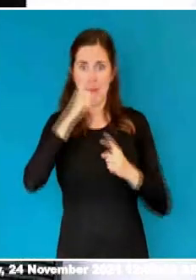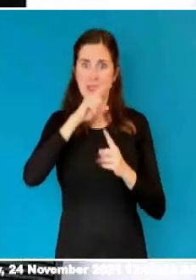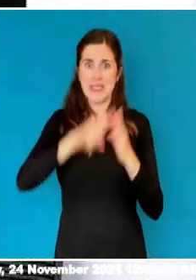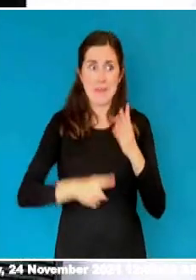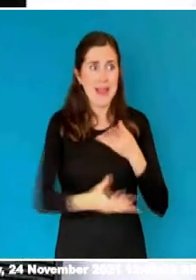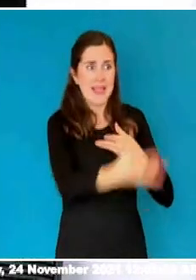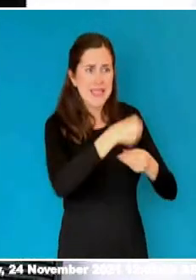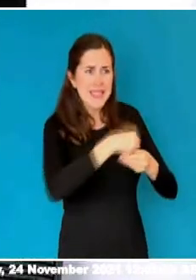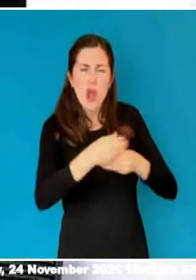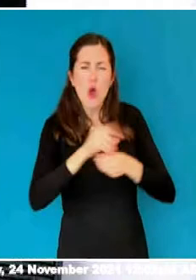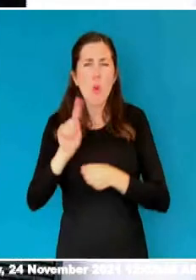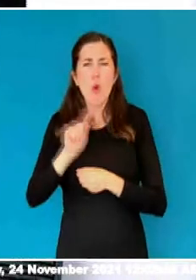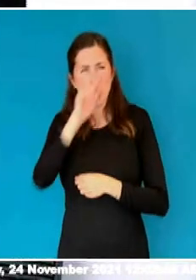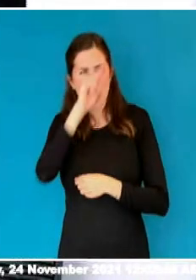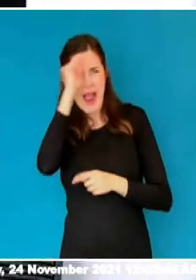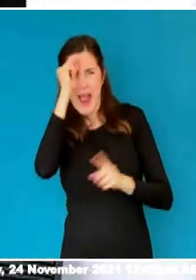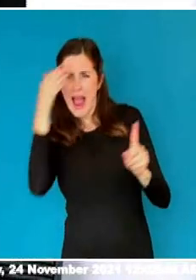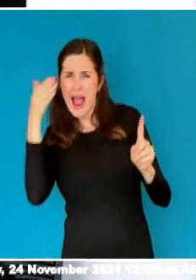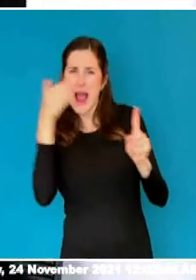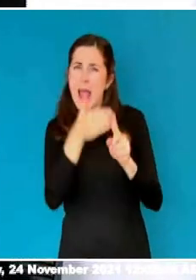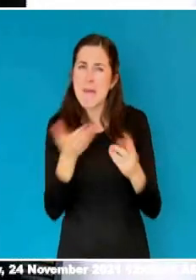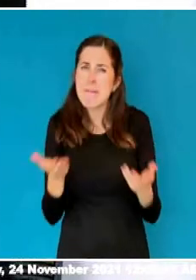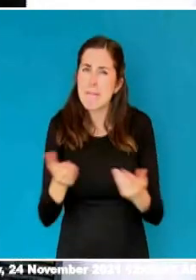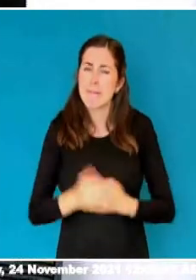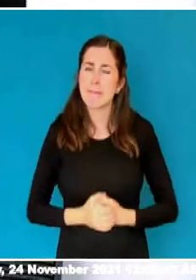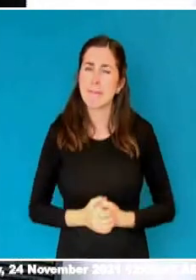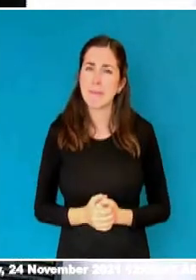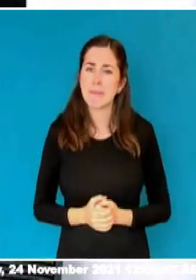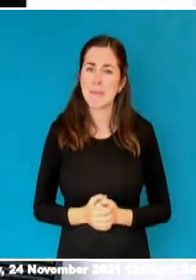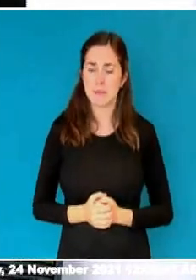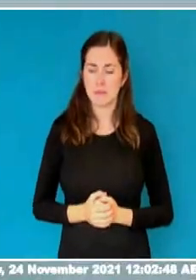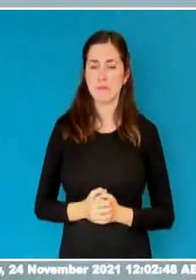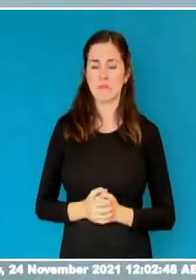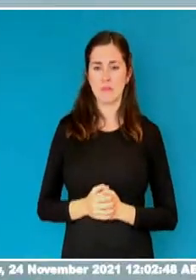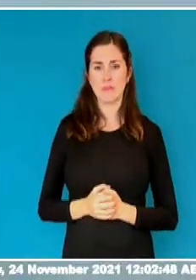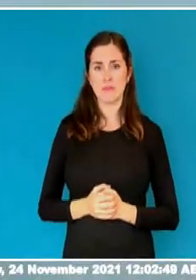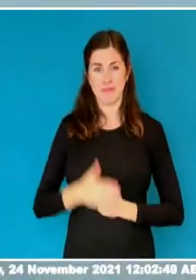theme? MR HUDSON: Yes, so essentially what we are looking to achieve is making sure that